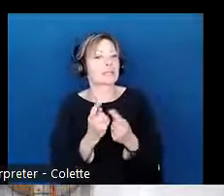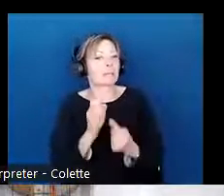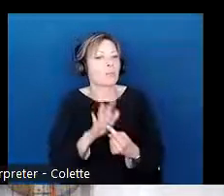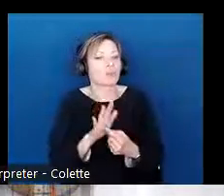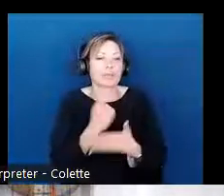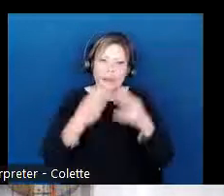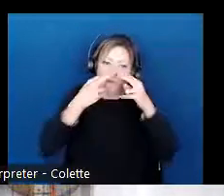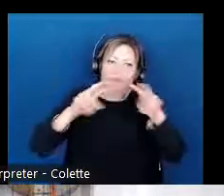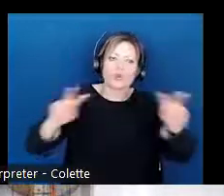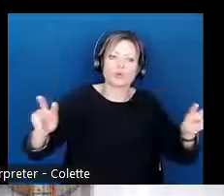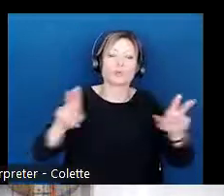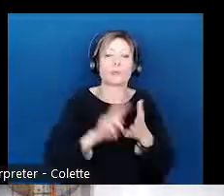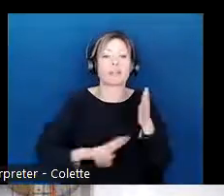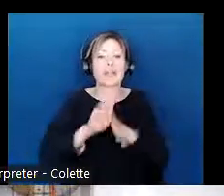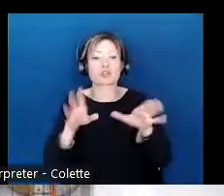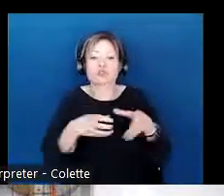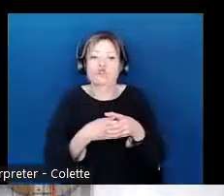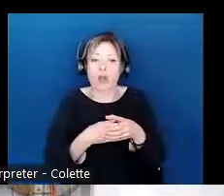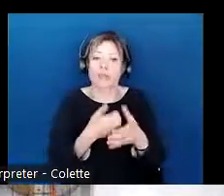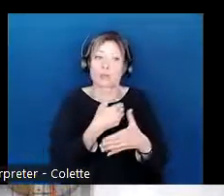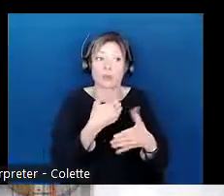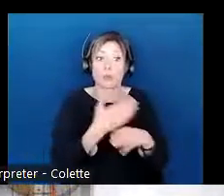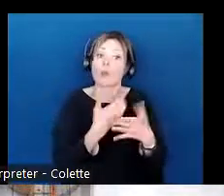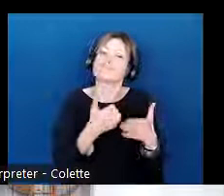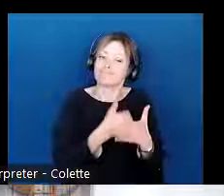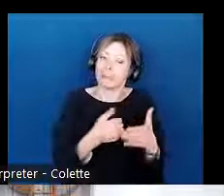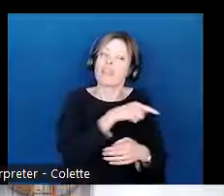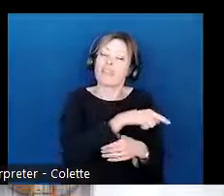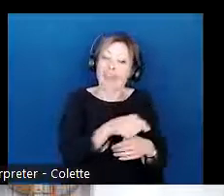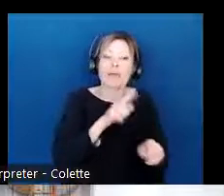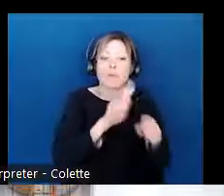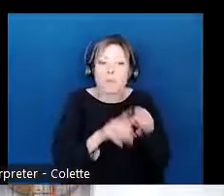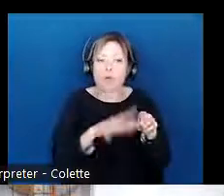a lot because they're the biggest land manager and I don't know if you came to harvest a few